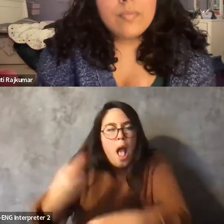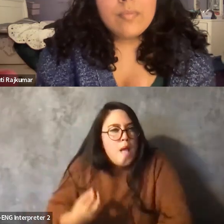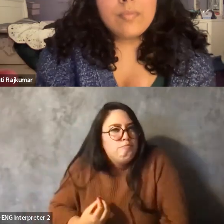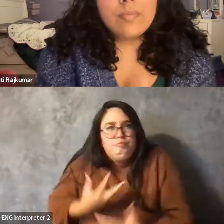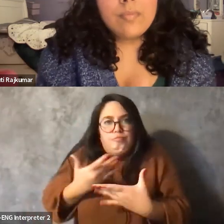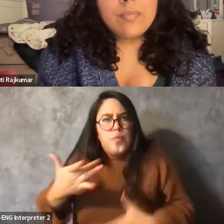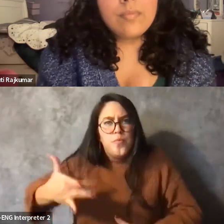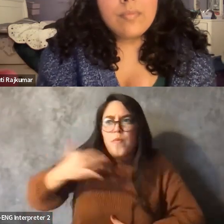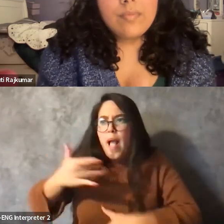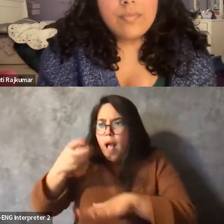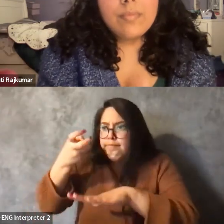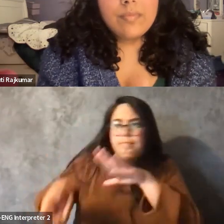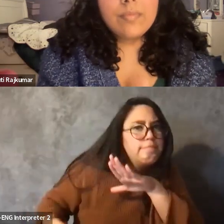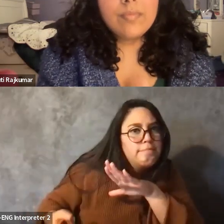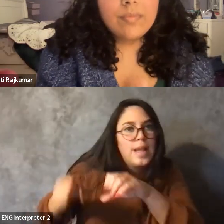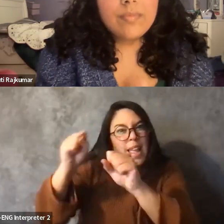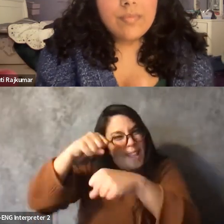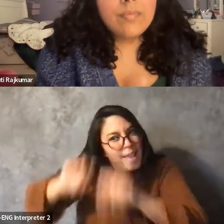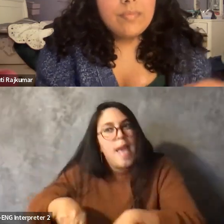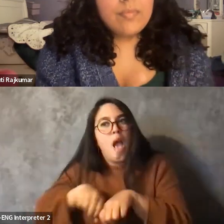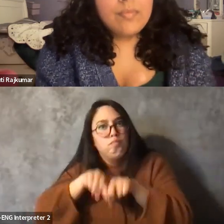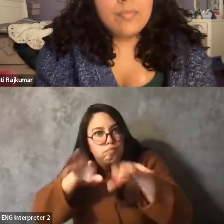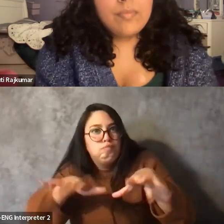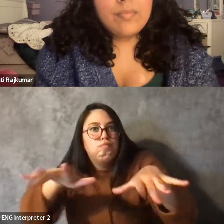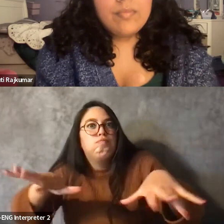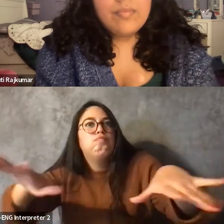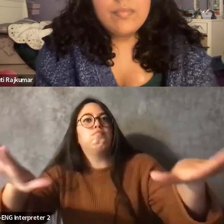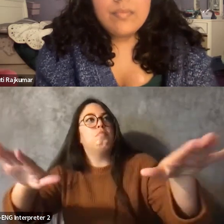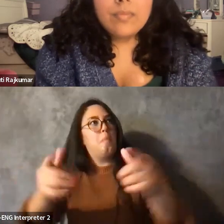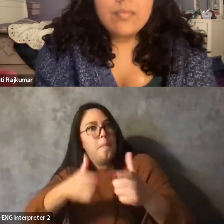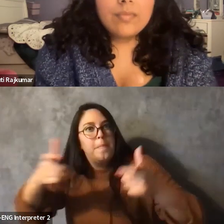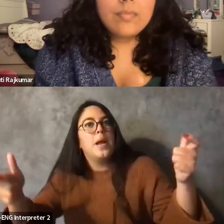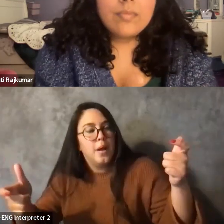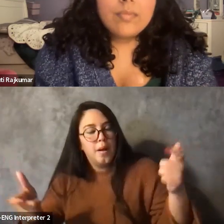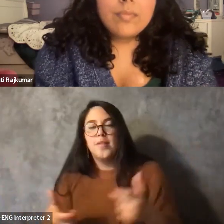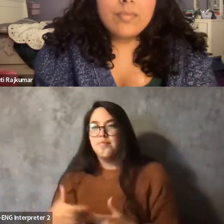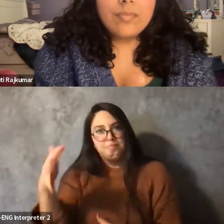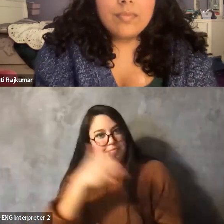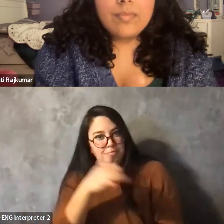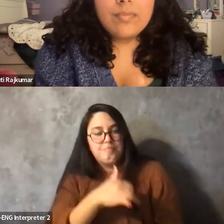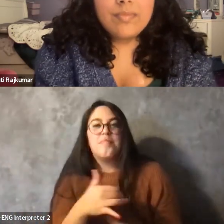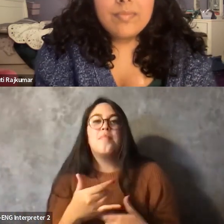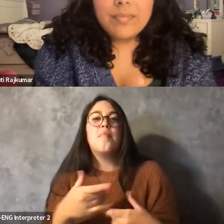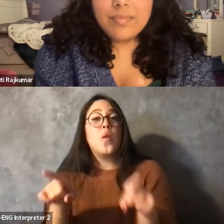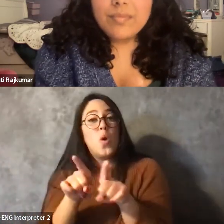And yeah, so I just really appreciate that. But I wanted to go back, Shruti, to something you said, and then also circle back after that to Melissa.